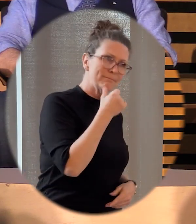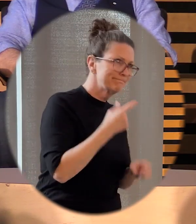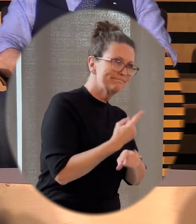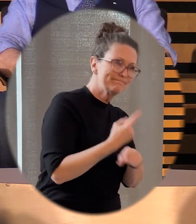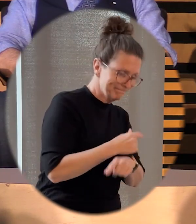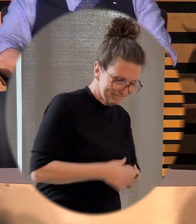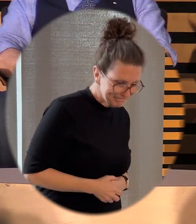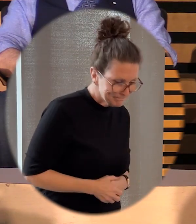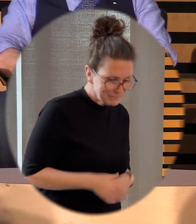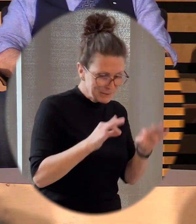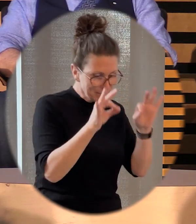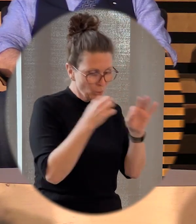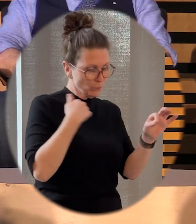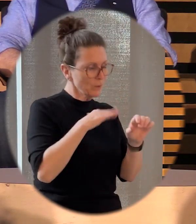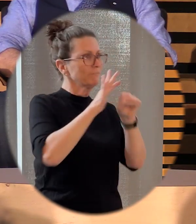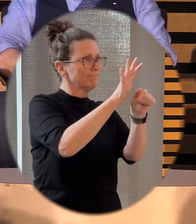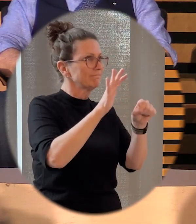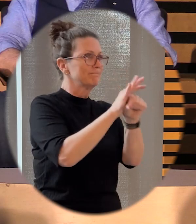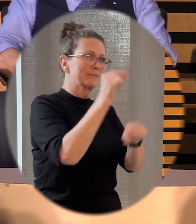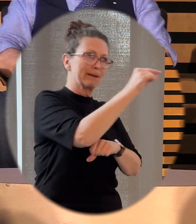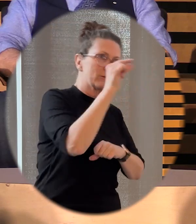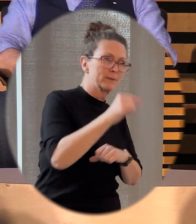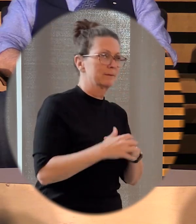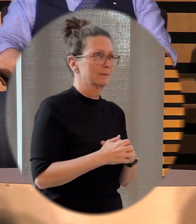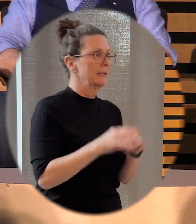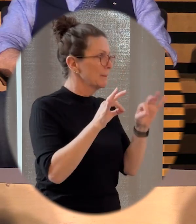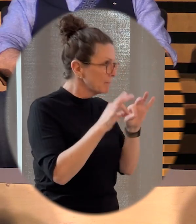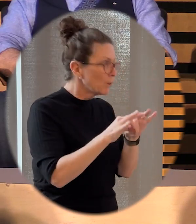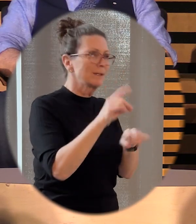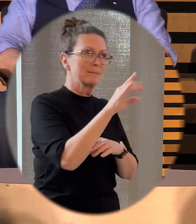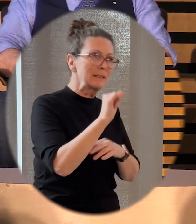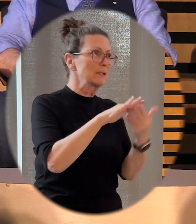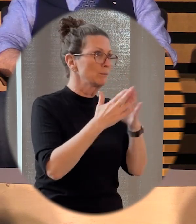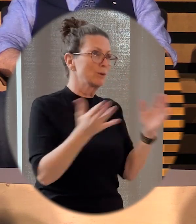election. We lost a lot provincially as well. We need the disability community to come together. We